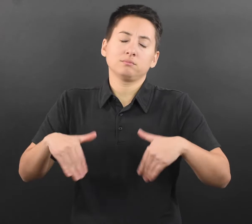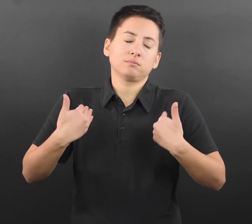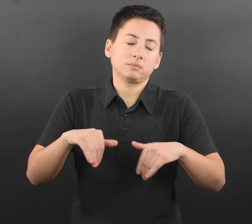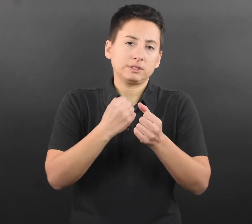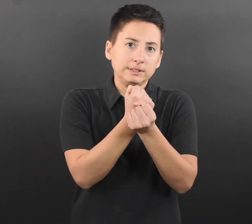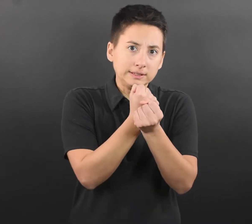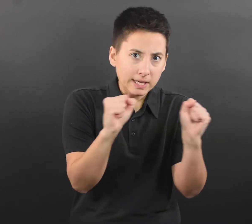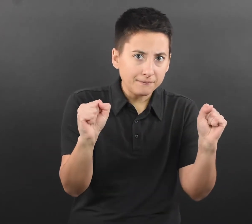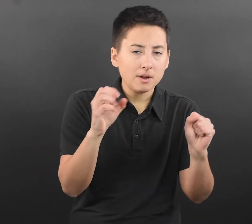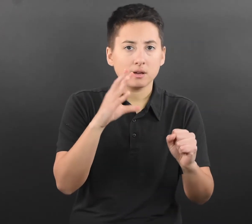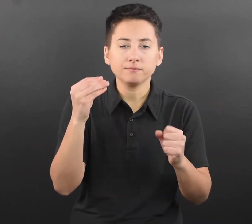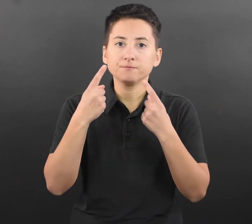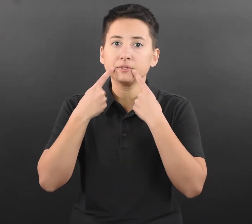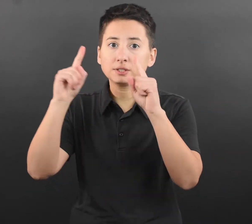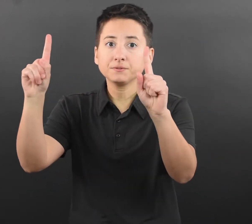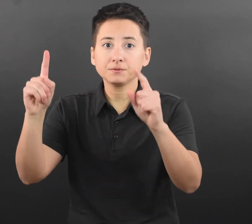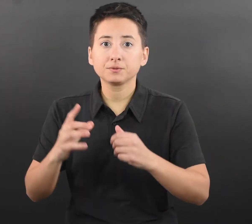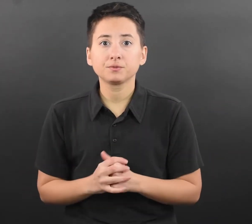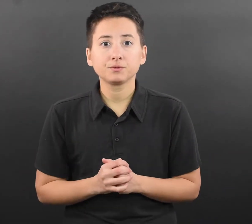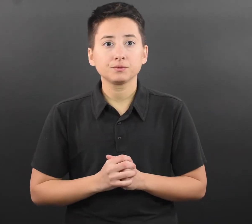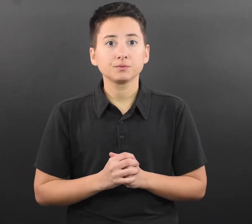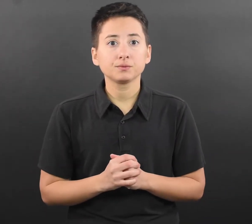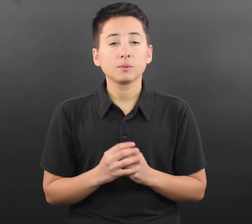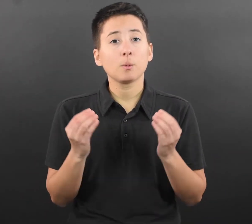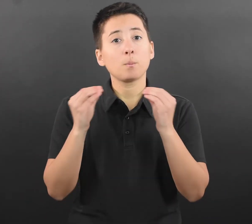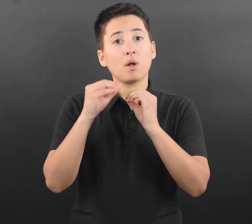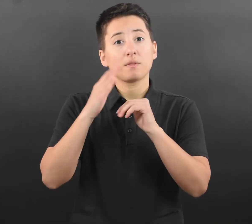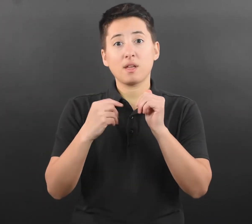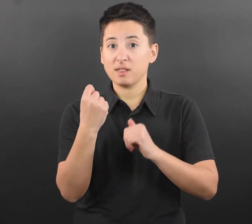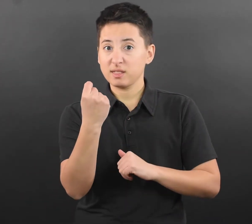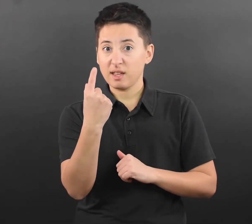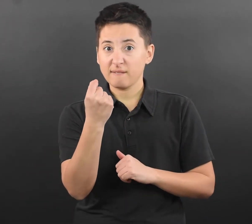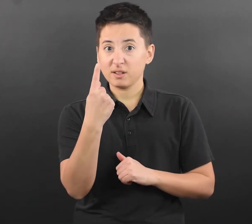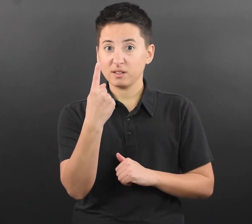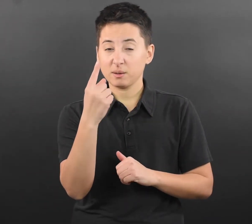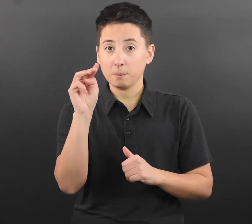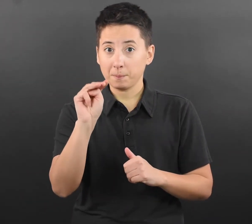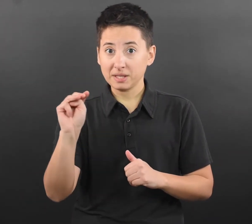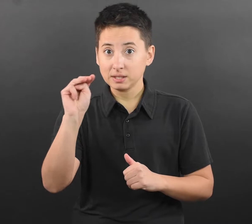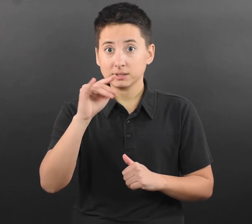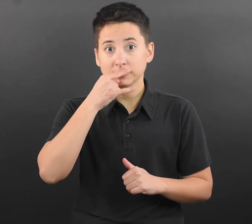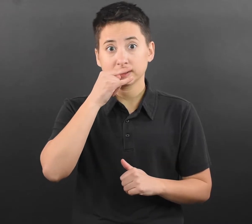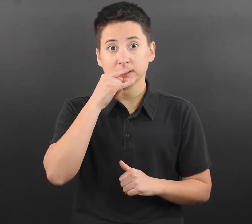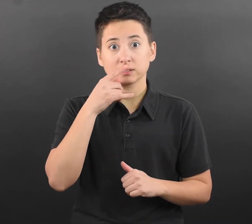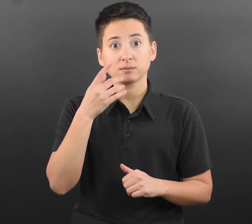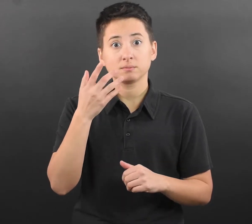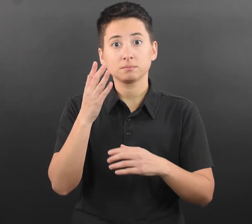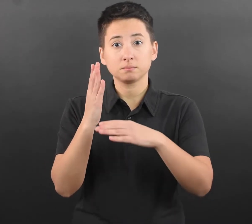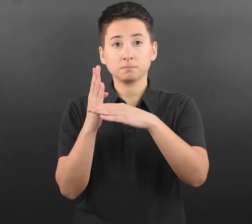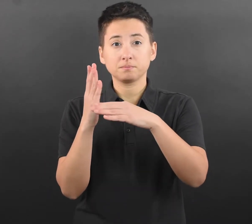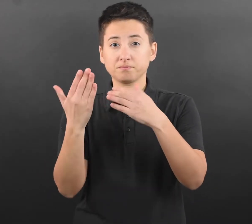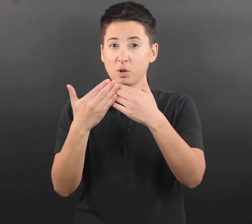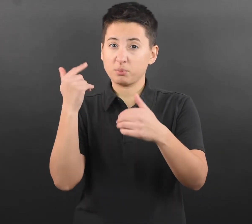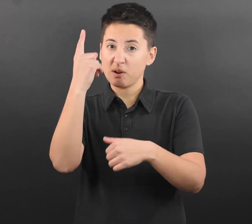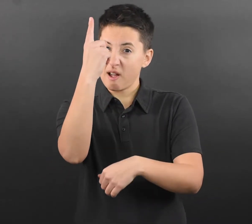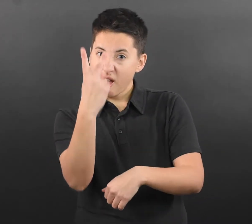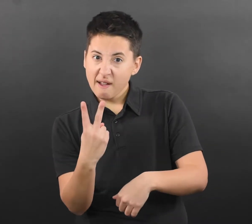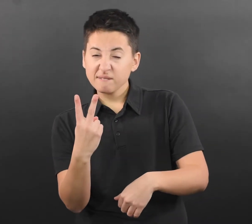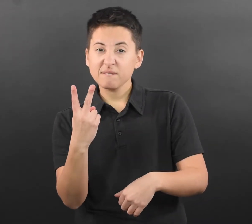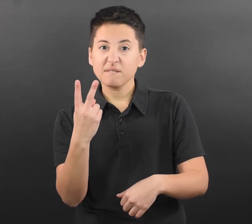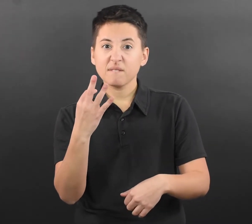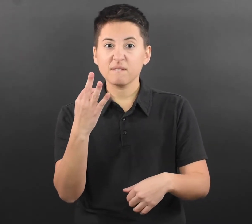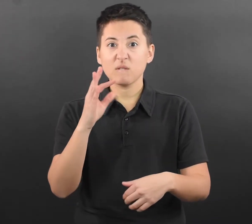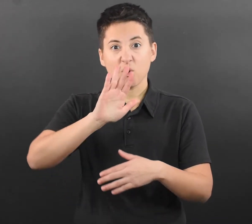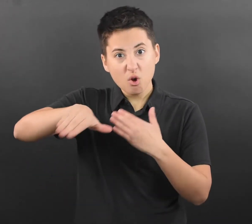More than 11 million kids – nearly half of all children in the U.S. between ages 12 and 17 – have